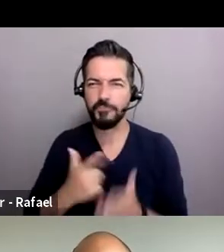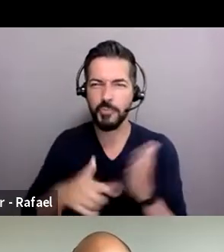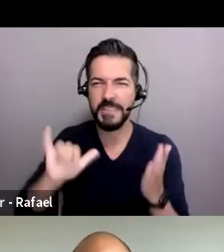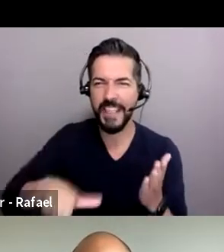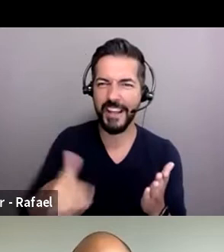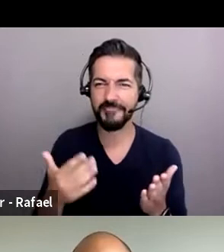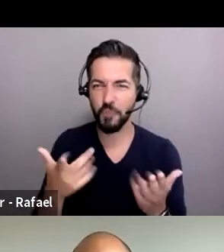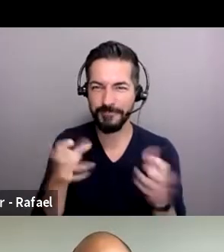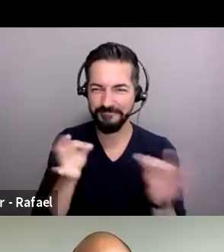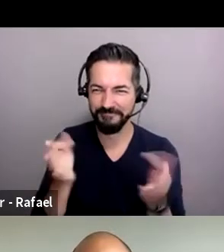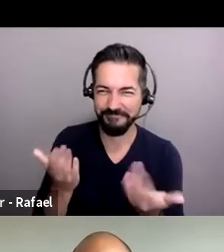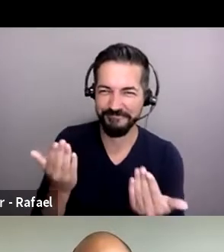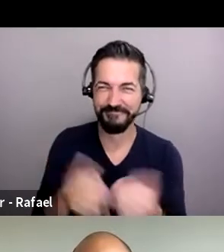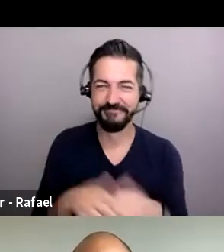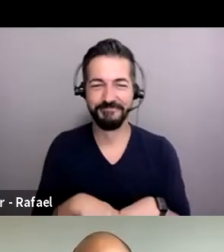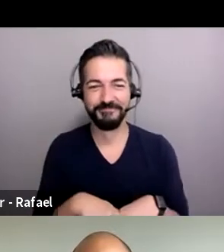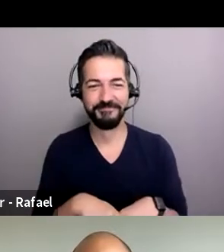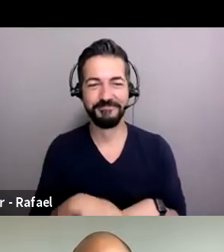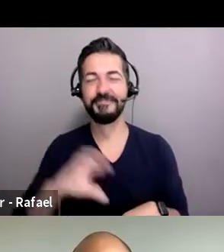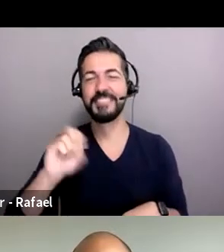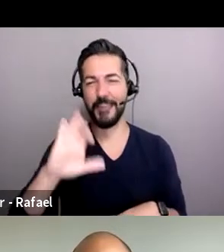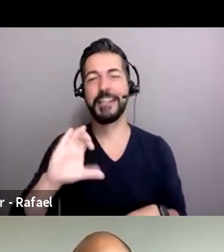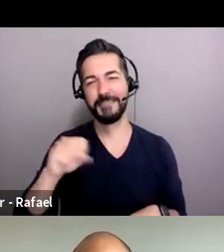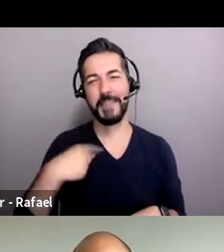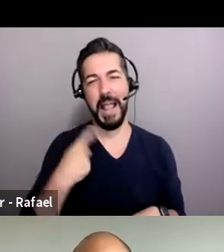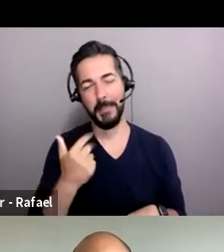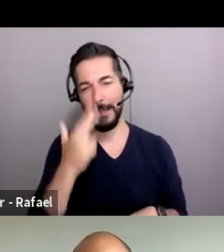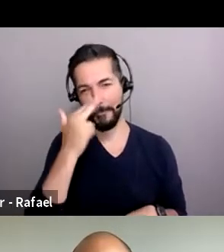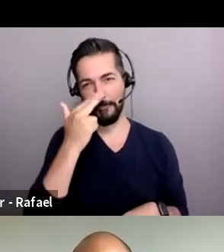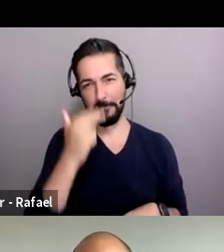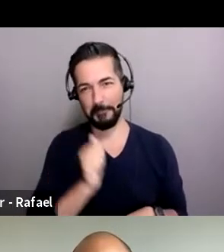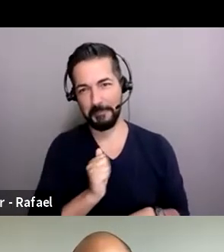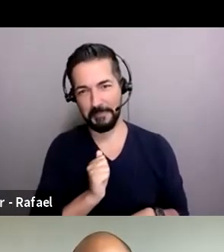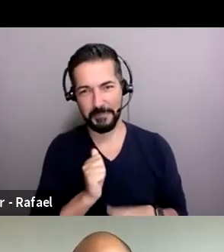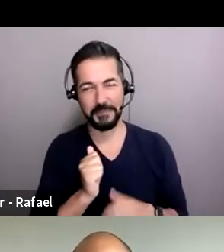Sure, the title came out a bit tongue in cheek, but the primary